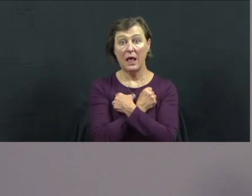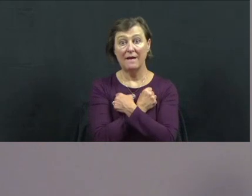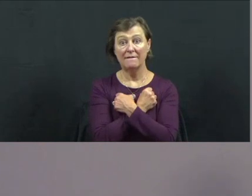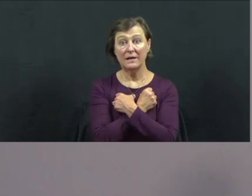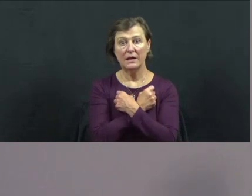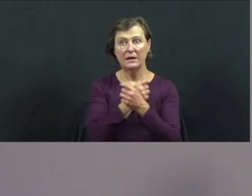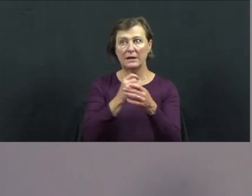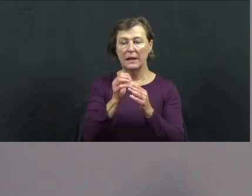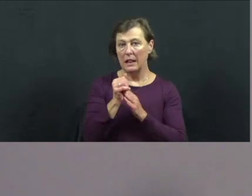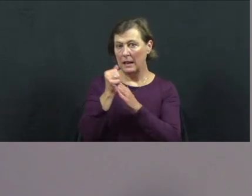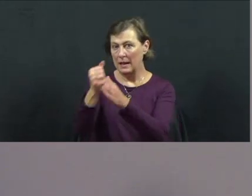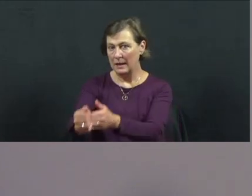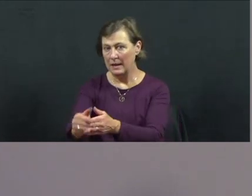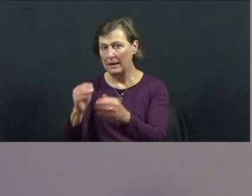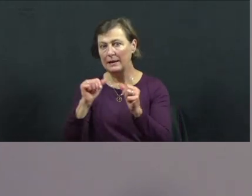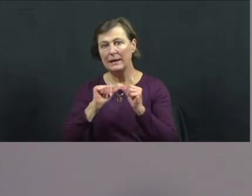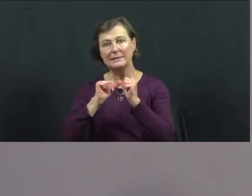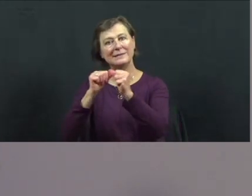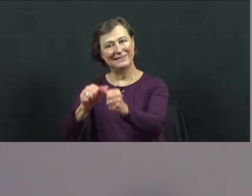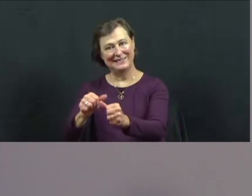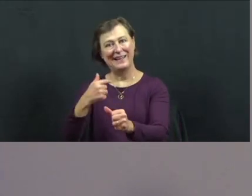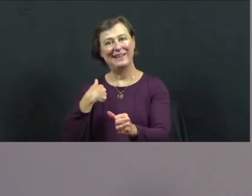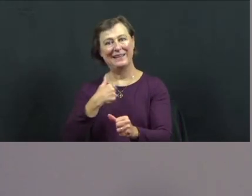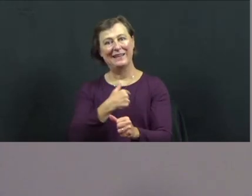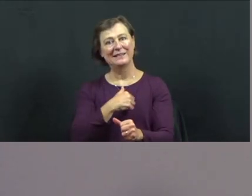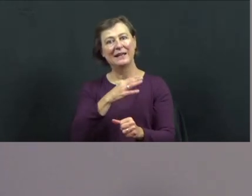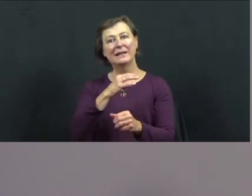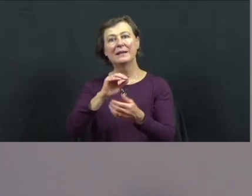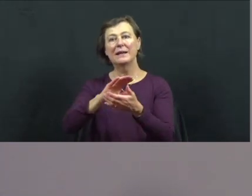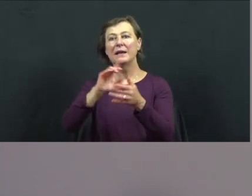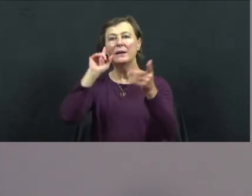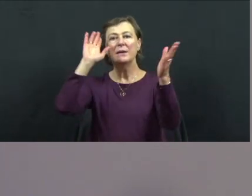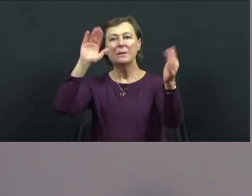And may the peace of this community